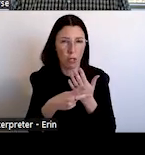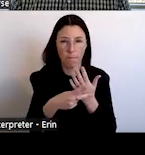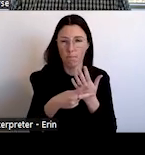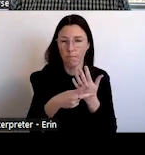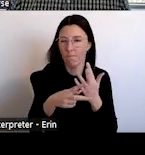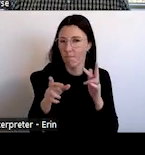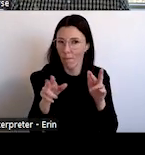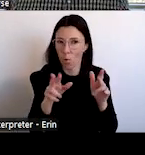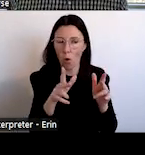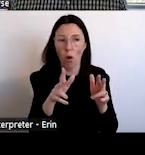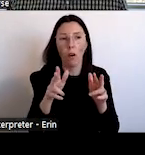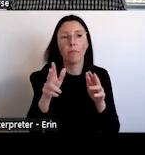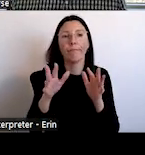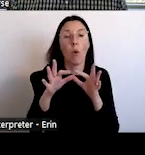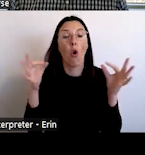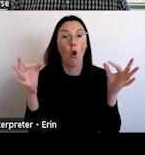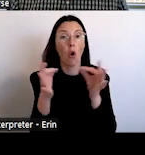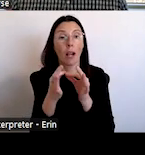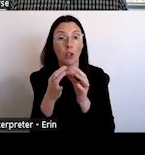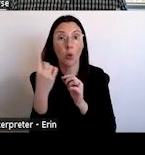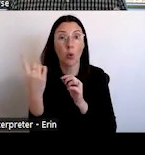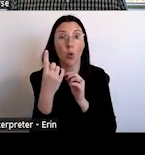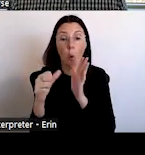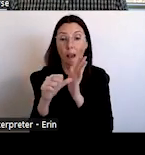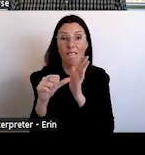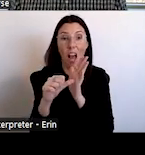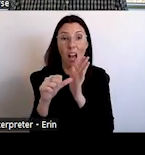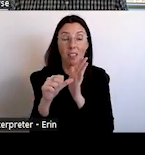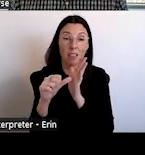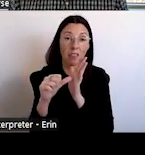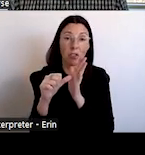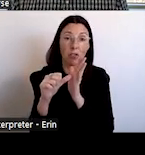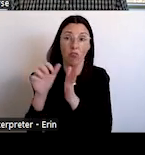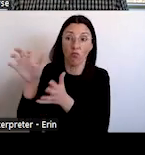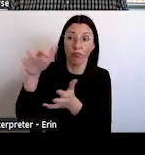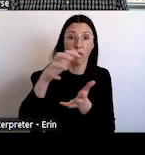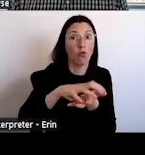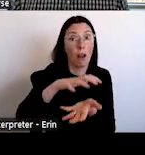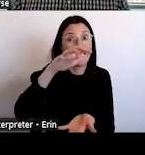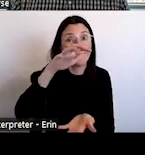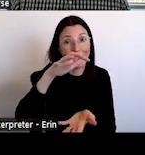organisations that are fundraising or have been considering fundraising and are looking to take